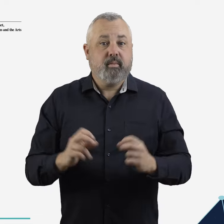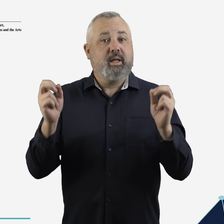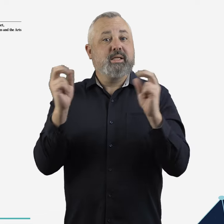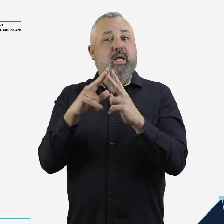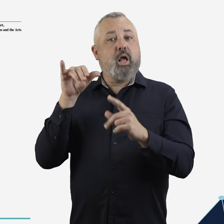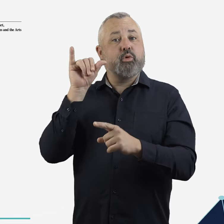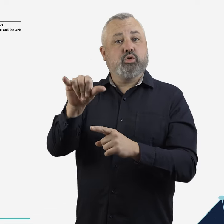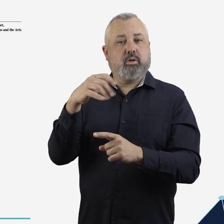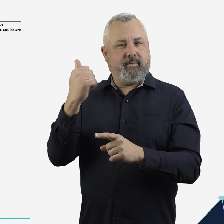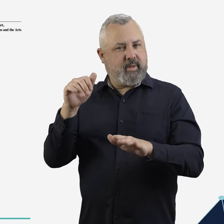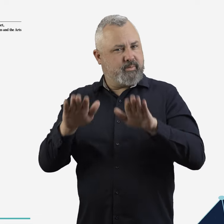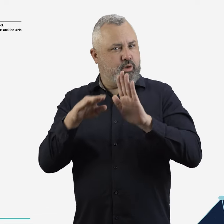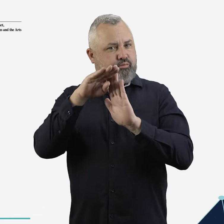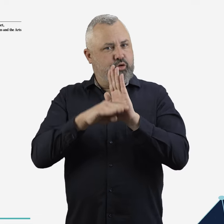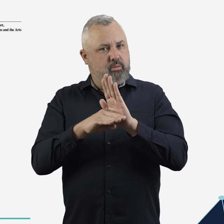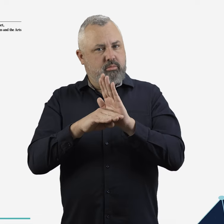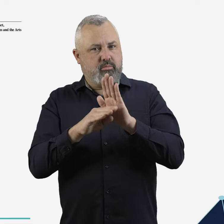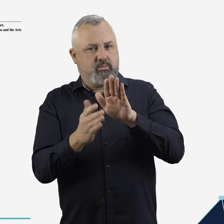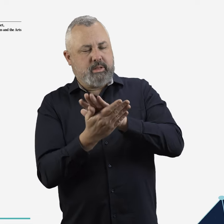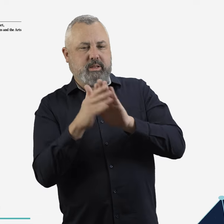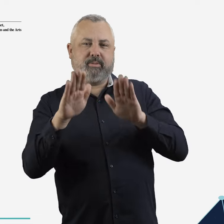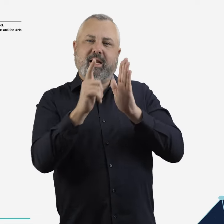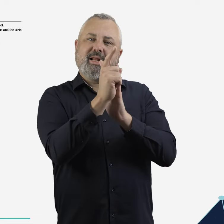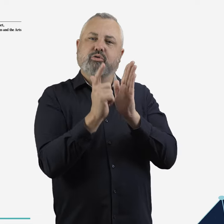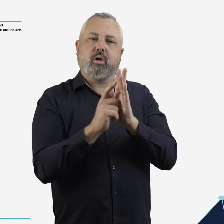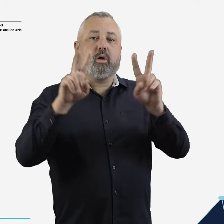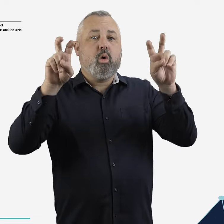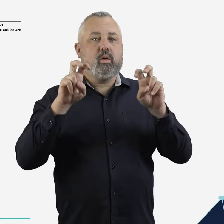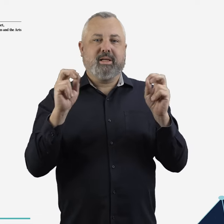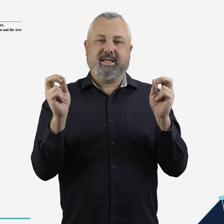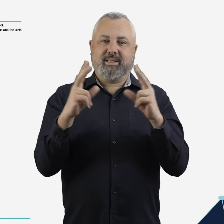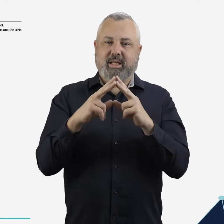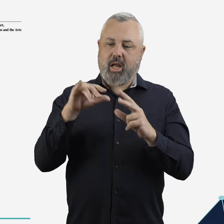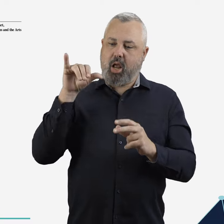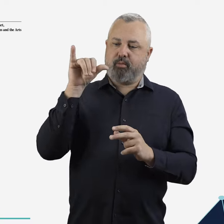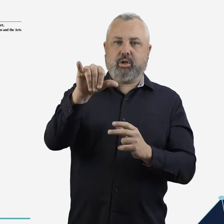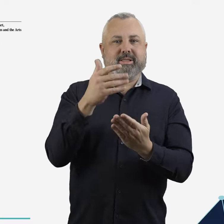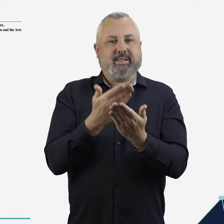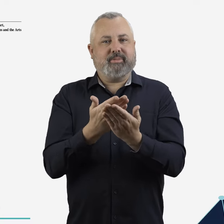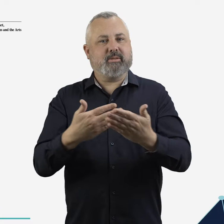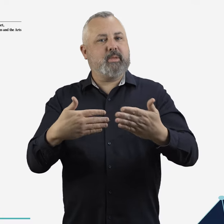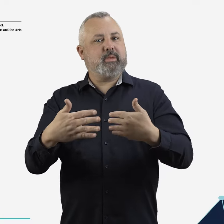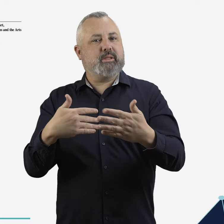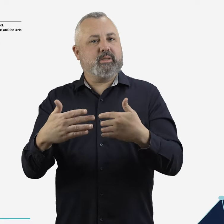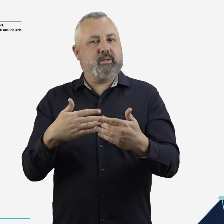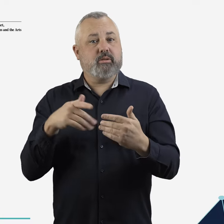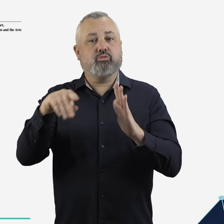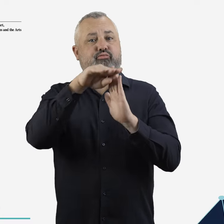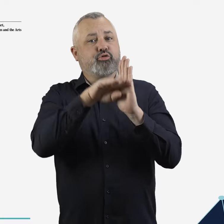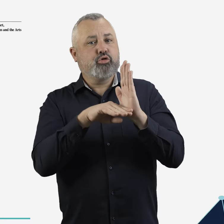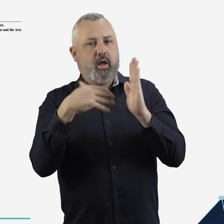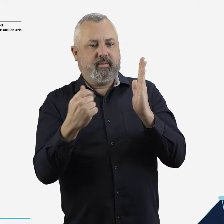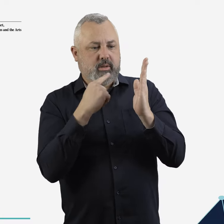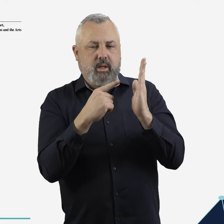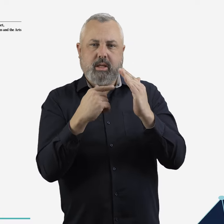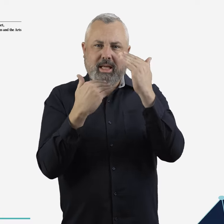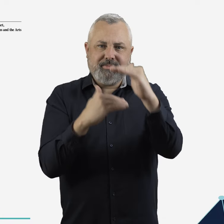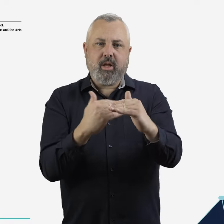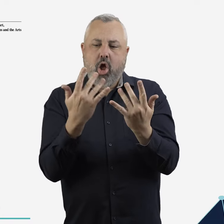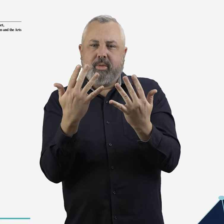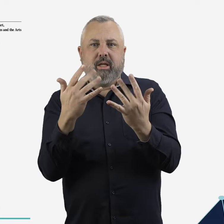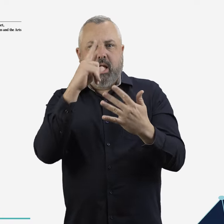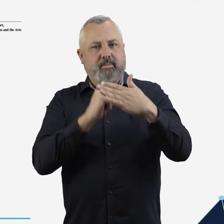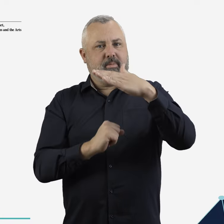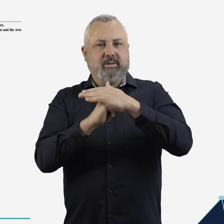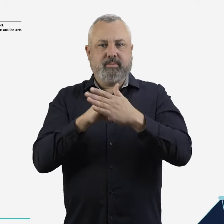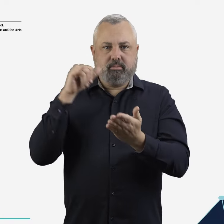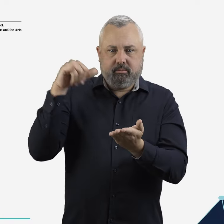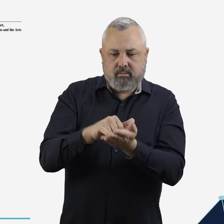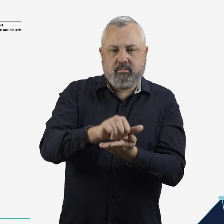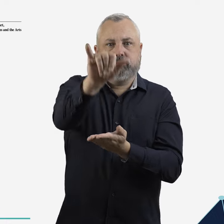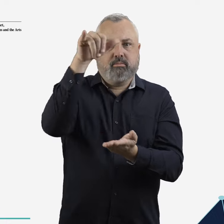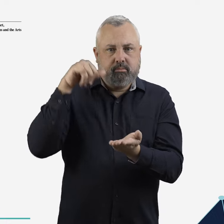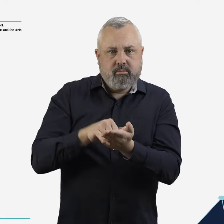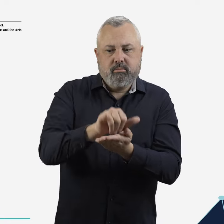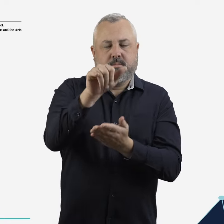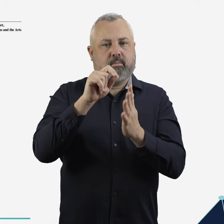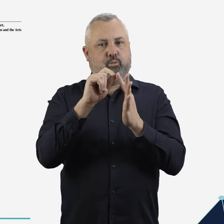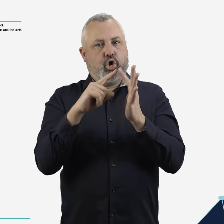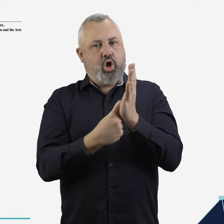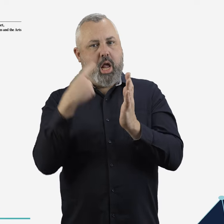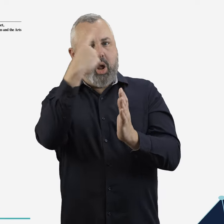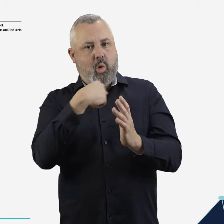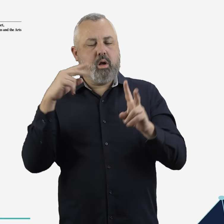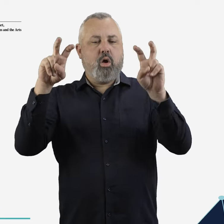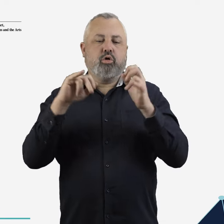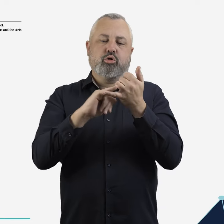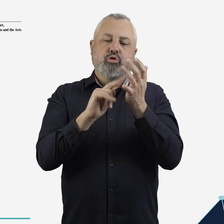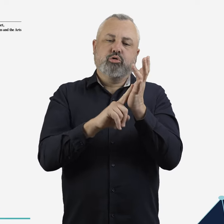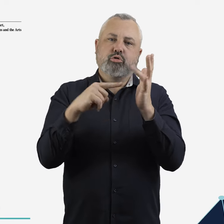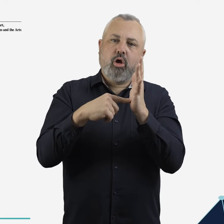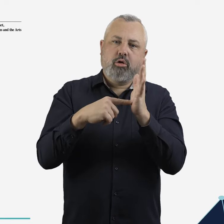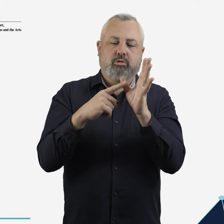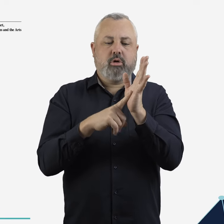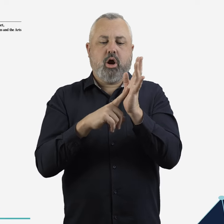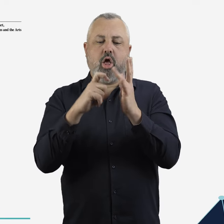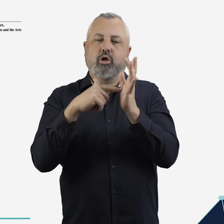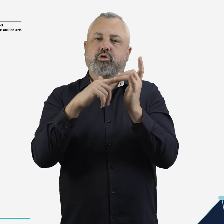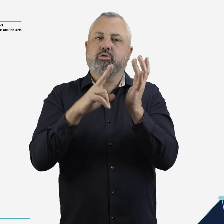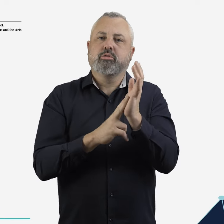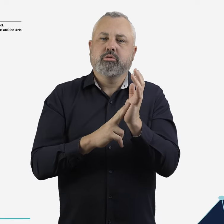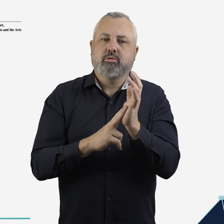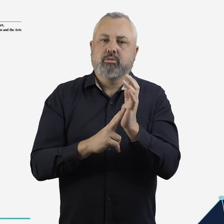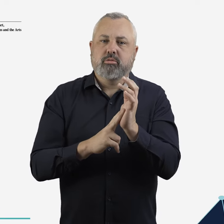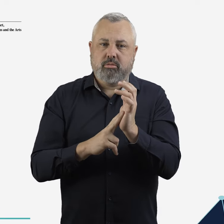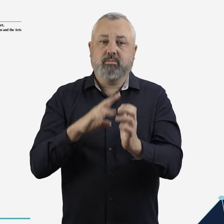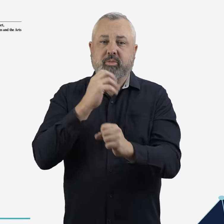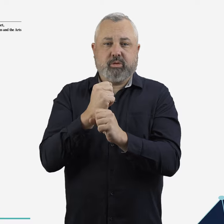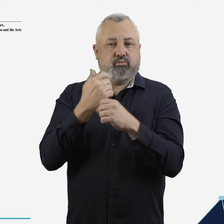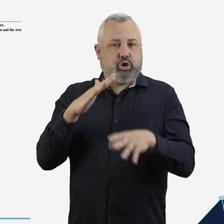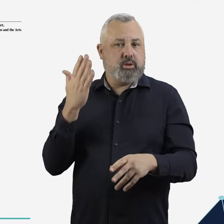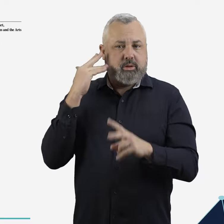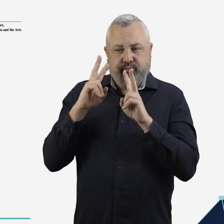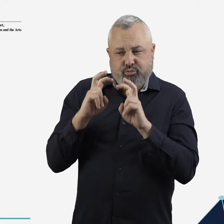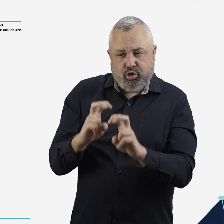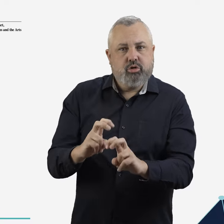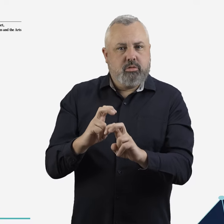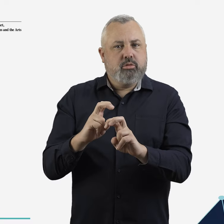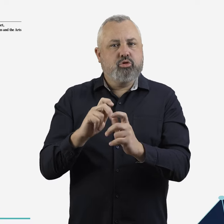The government is implementing reforms to Sydney Airport Demand Management arrangements to increase